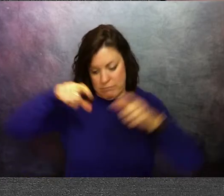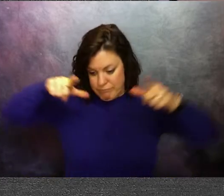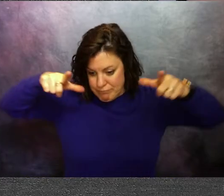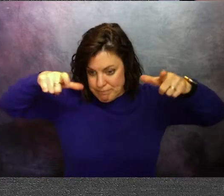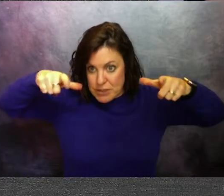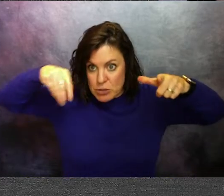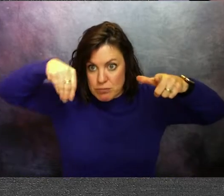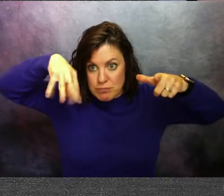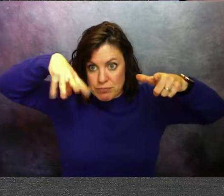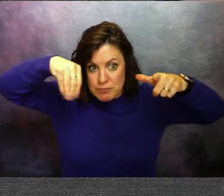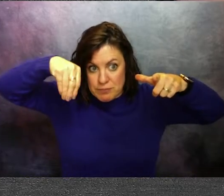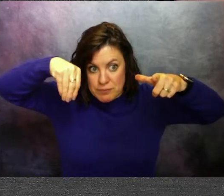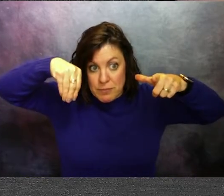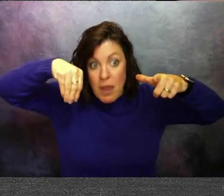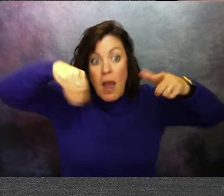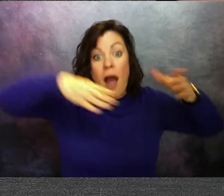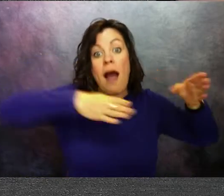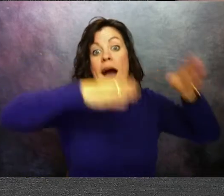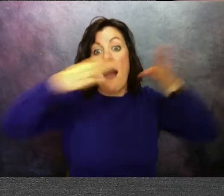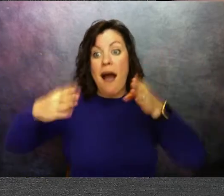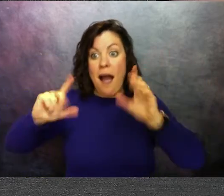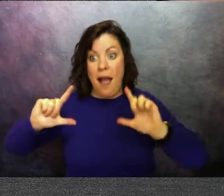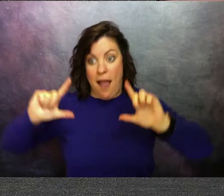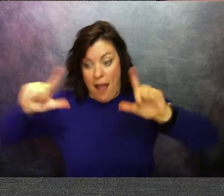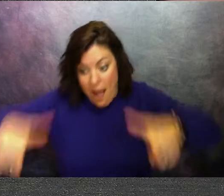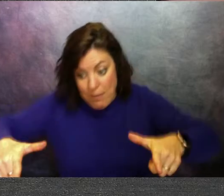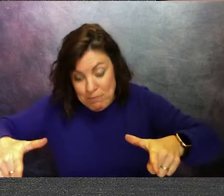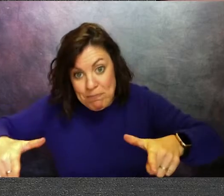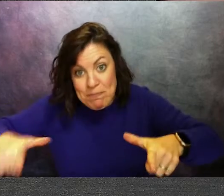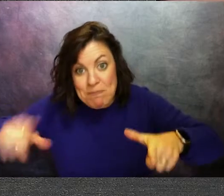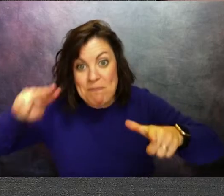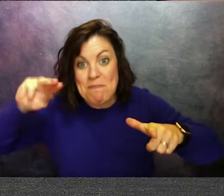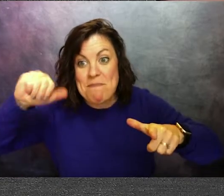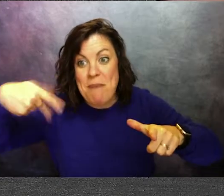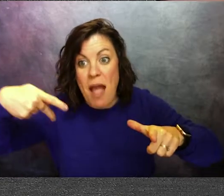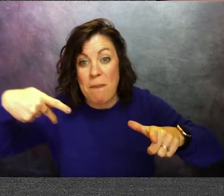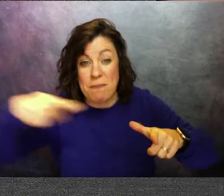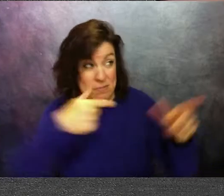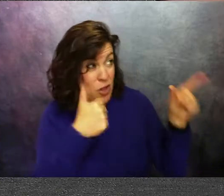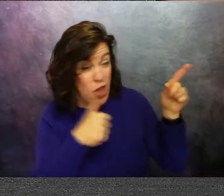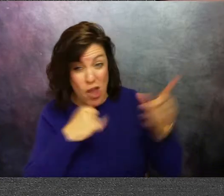This is a map of my town. I don't think she drew that map. I think she might've gotten that map.